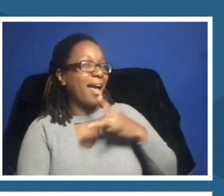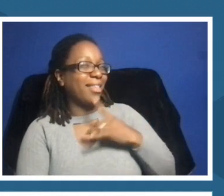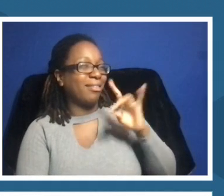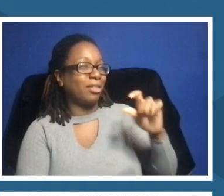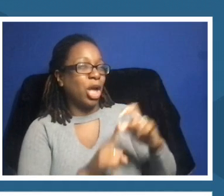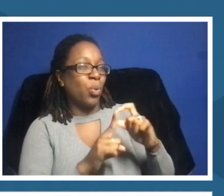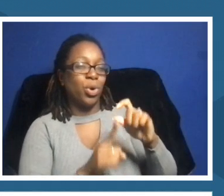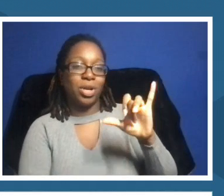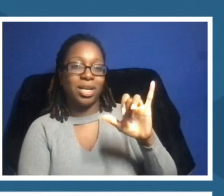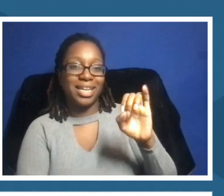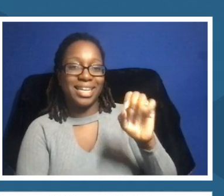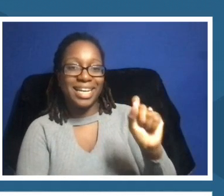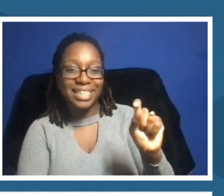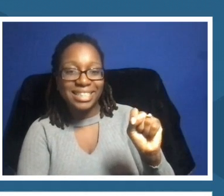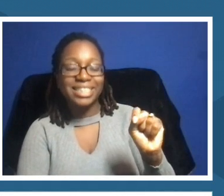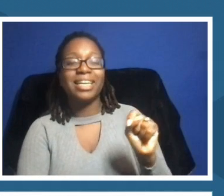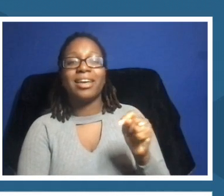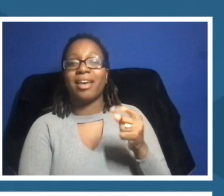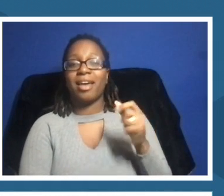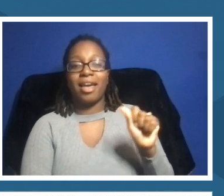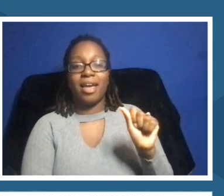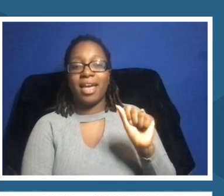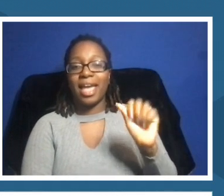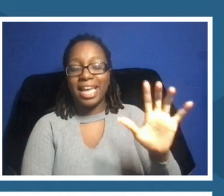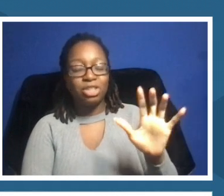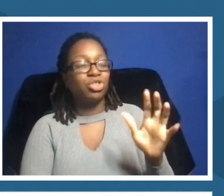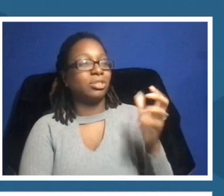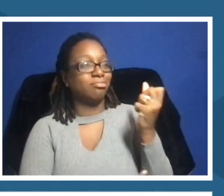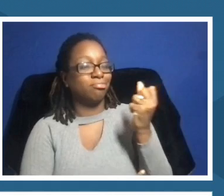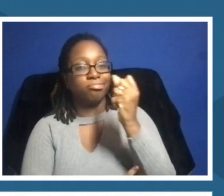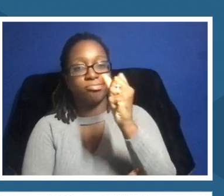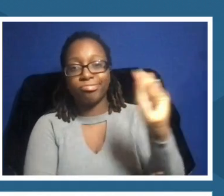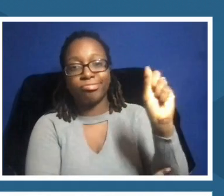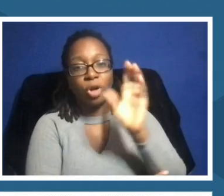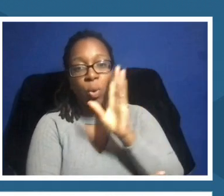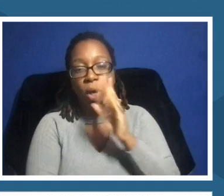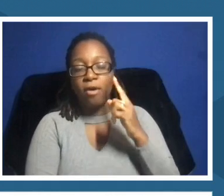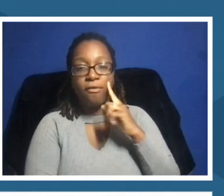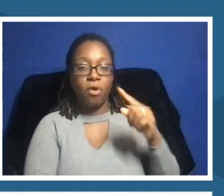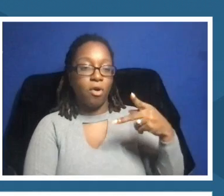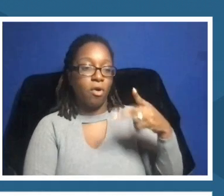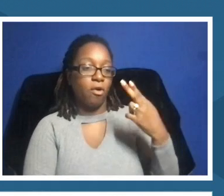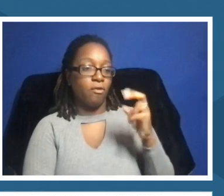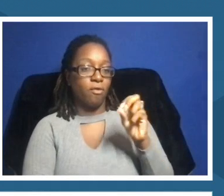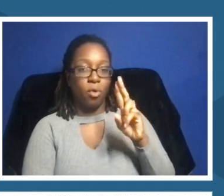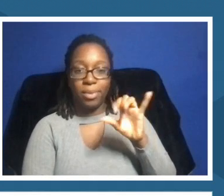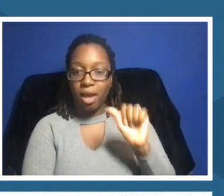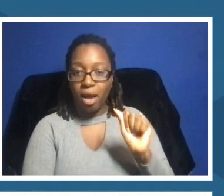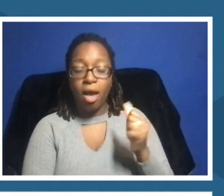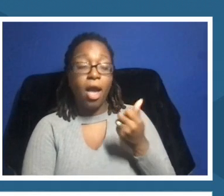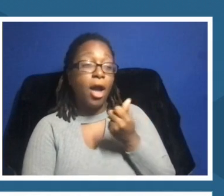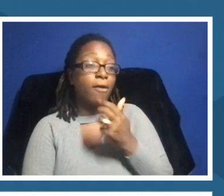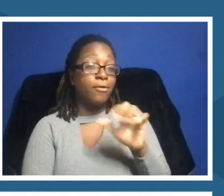black solidarity movement zombophobia the racialization of undocumented asians